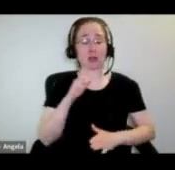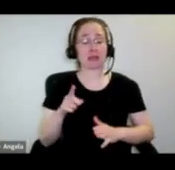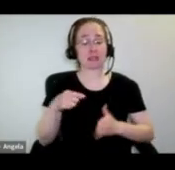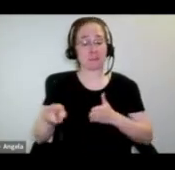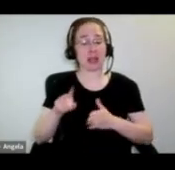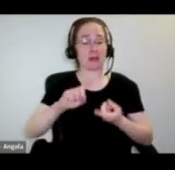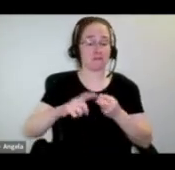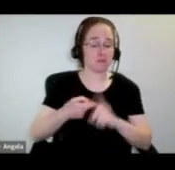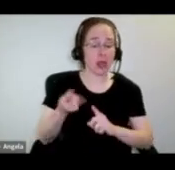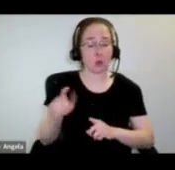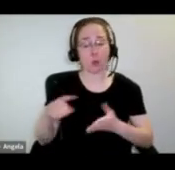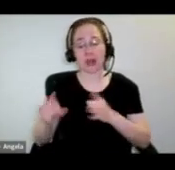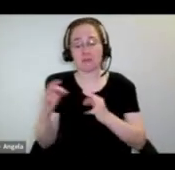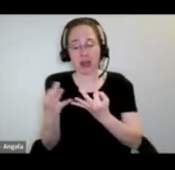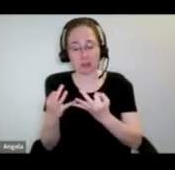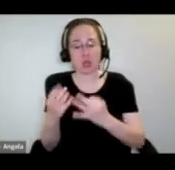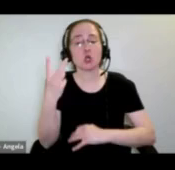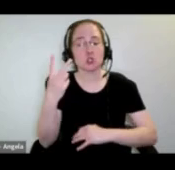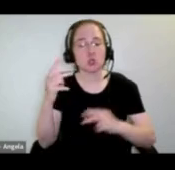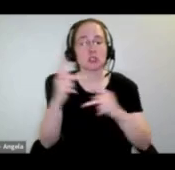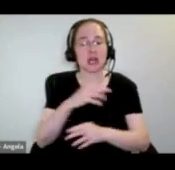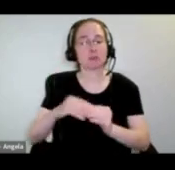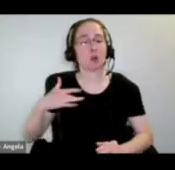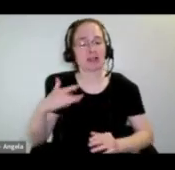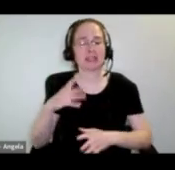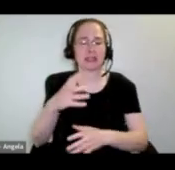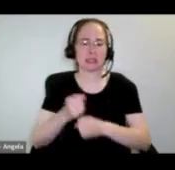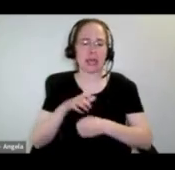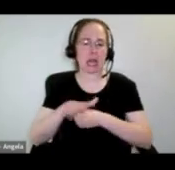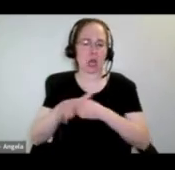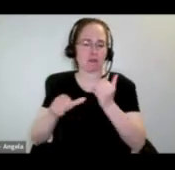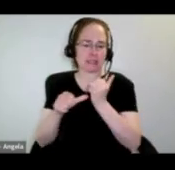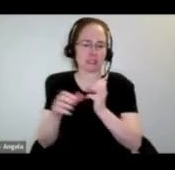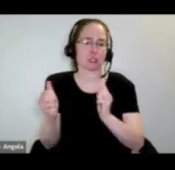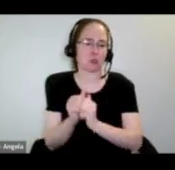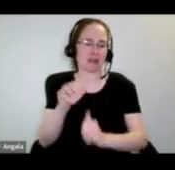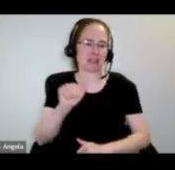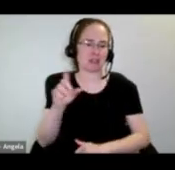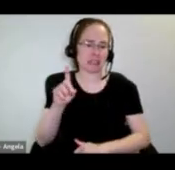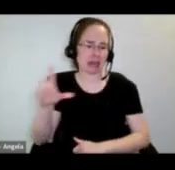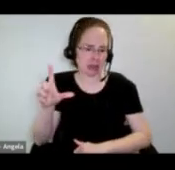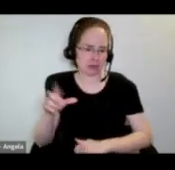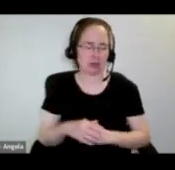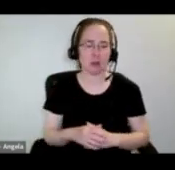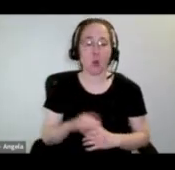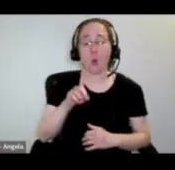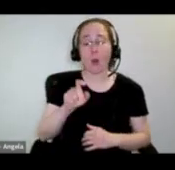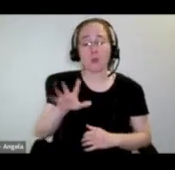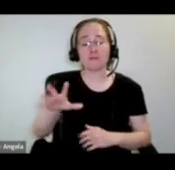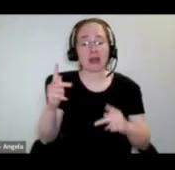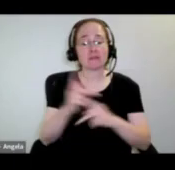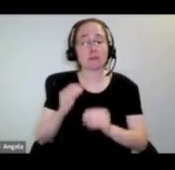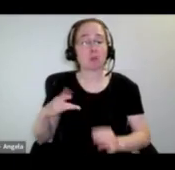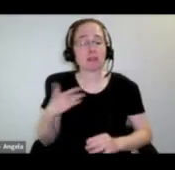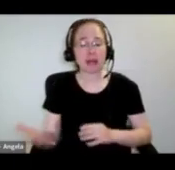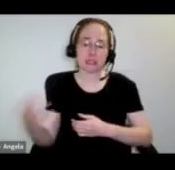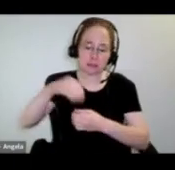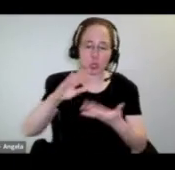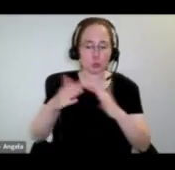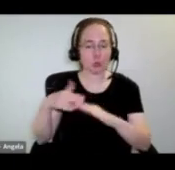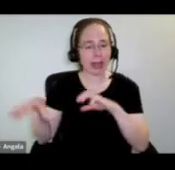Lindsay: Those who say, my main helper is a paid family member or a paid friend, they are two times more likely to always get enough assistance with those activities of daily living.